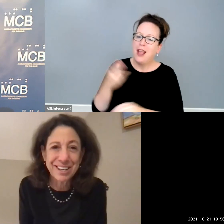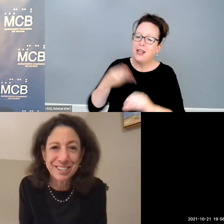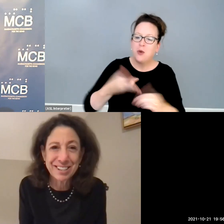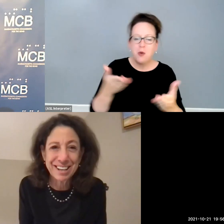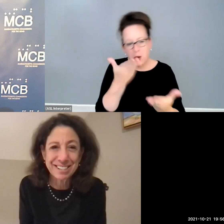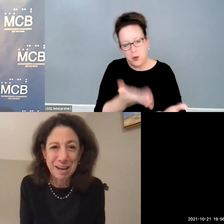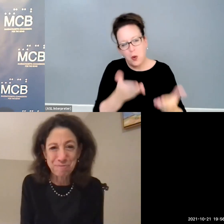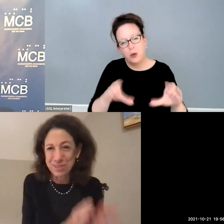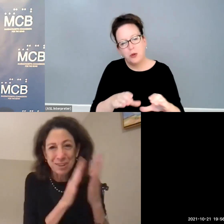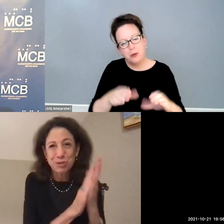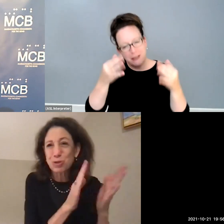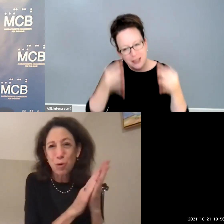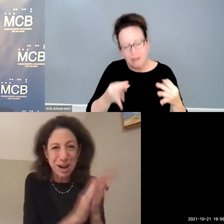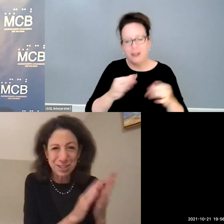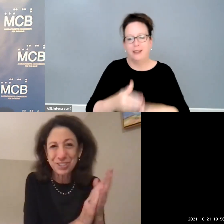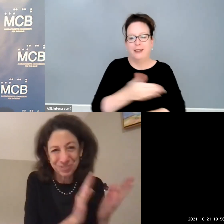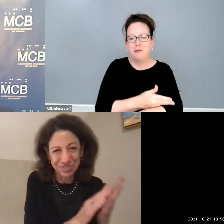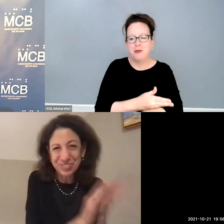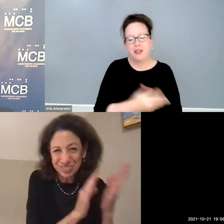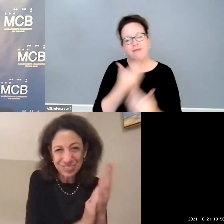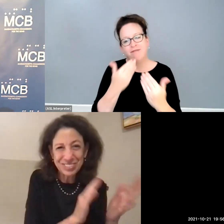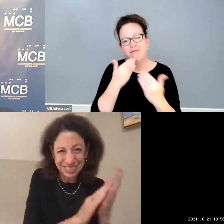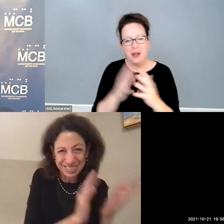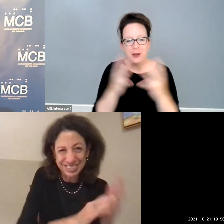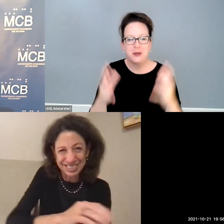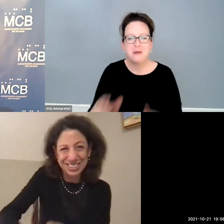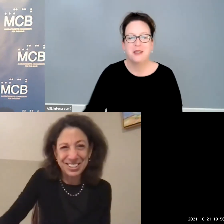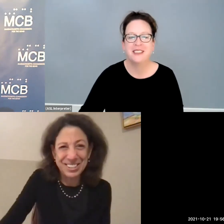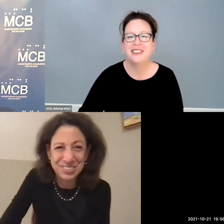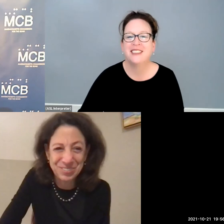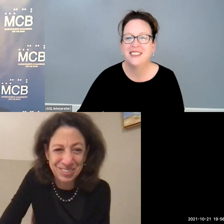changing the landscape. Thank you so much. Thank you, Janet. Thank you, everybody. Appreciate it